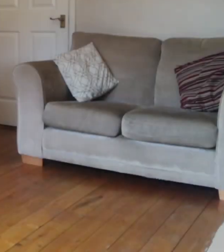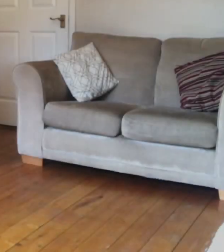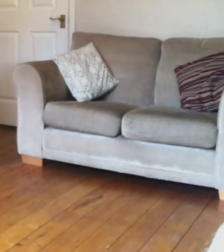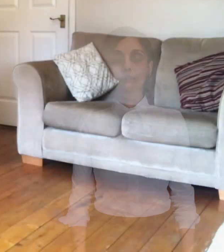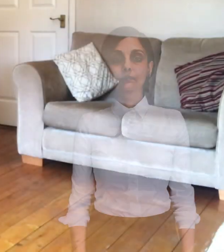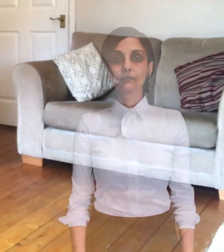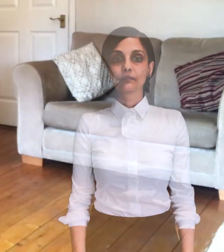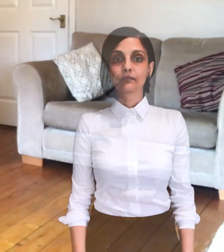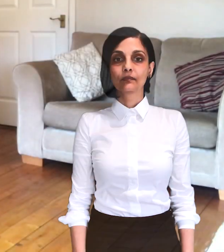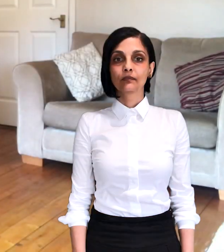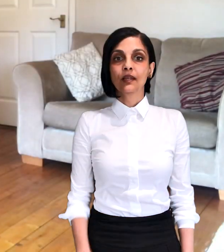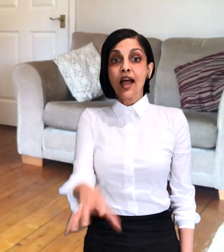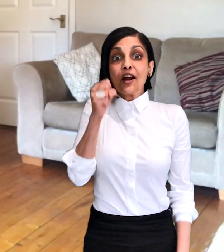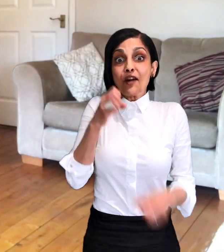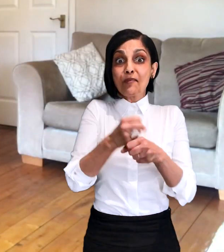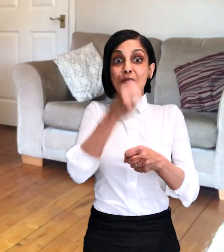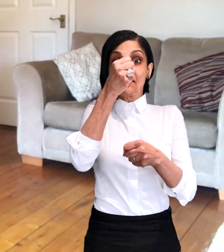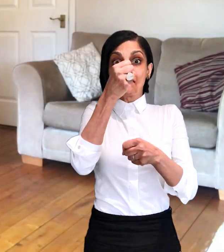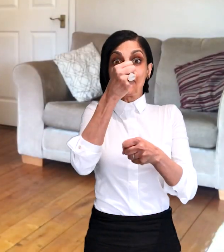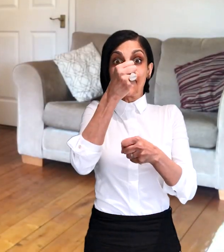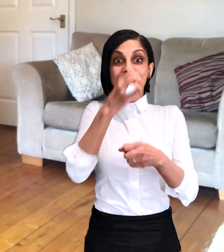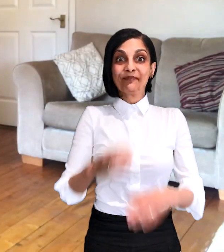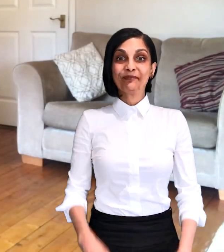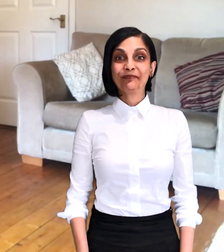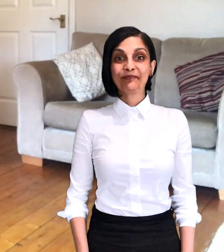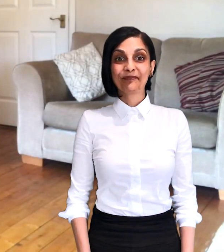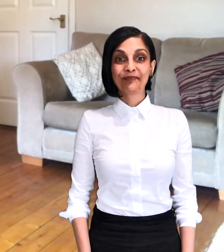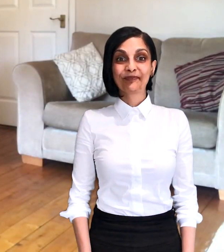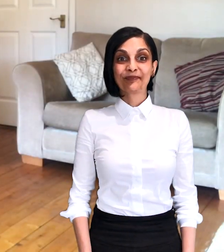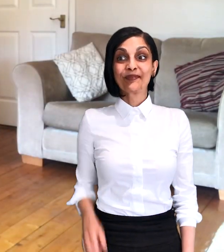So its time to grab your brolly and we are going to go out and play in the rain.